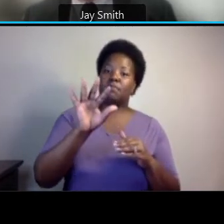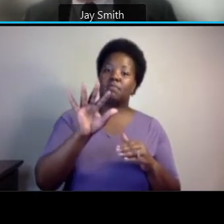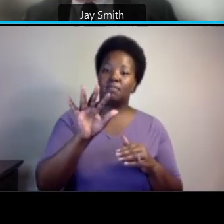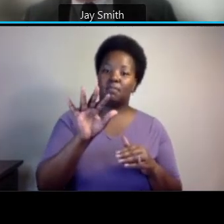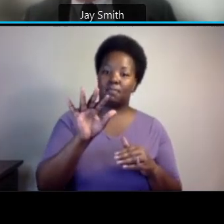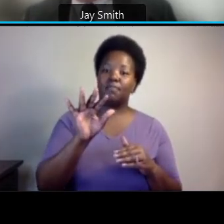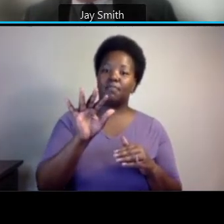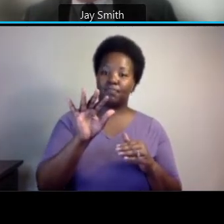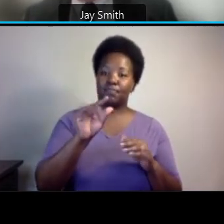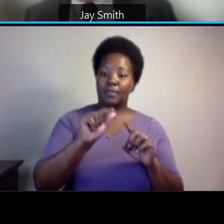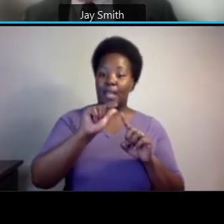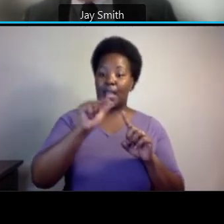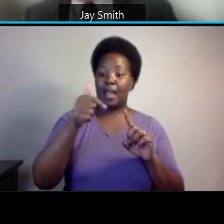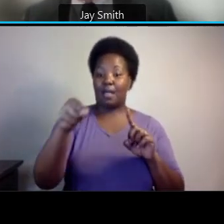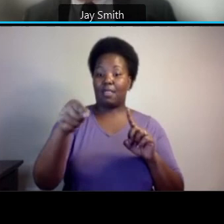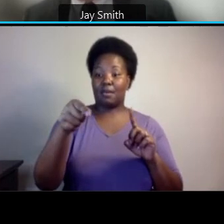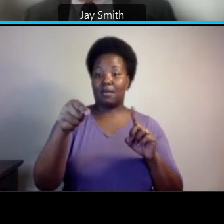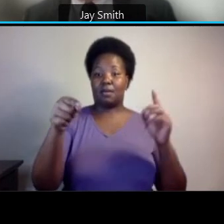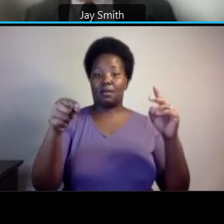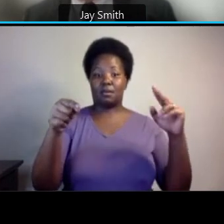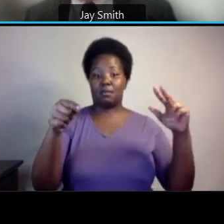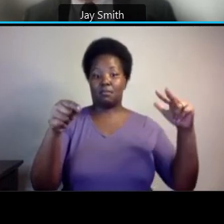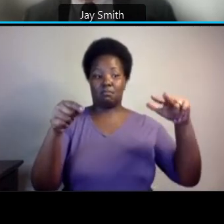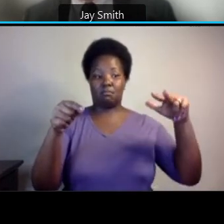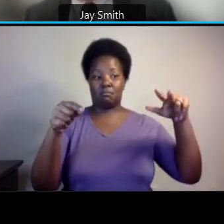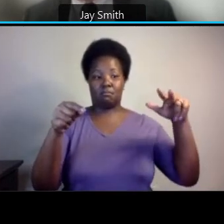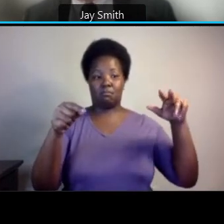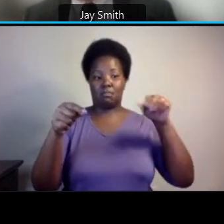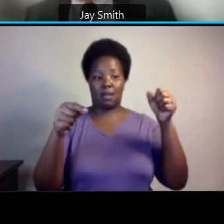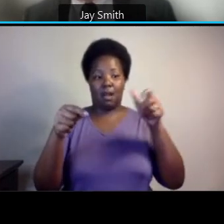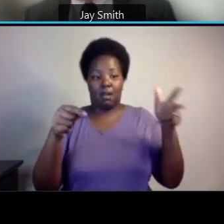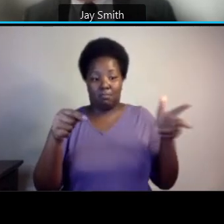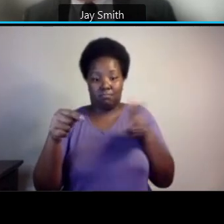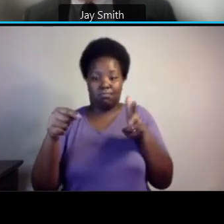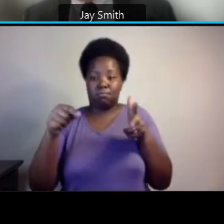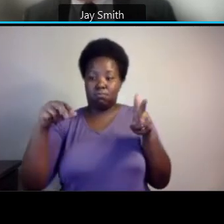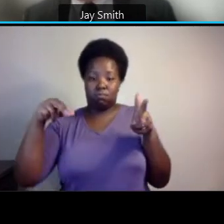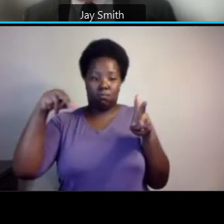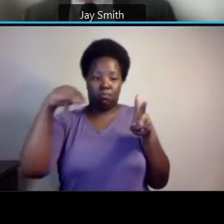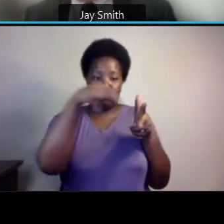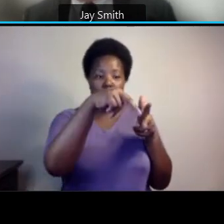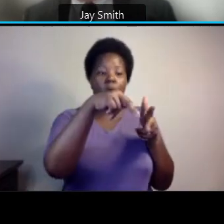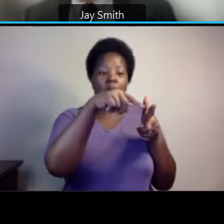turns green meaning you have more time when the turning vehicles start going into the crosswalk